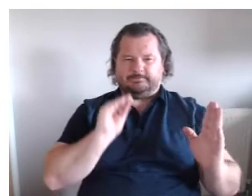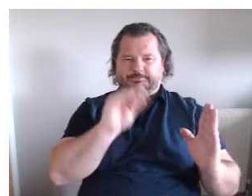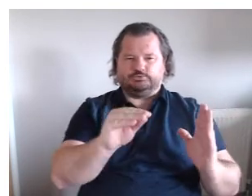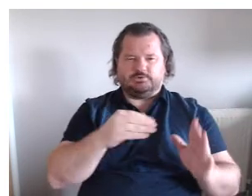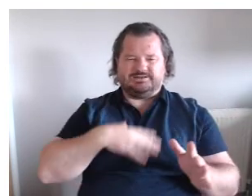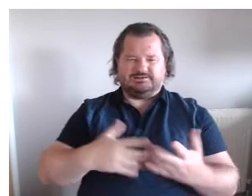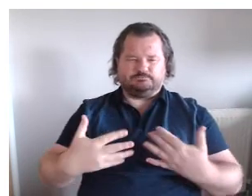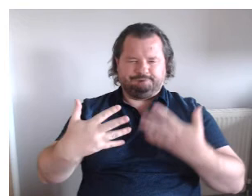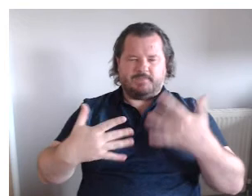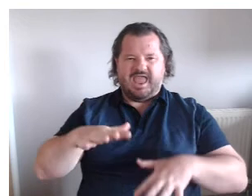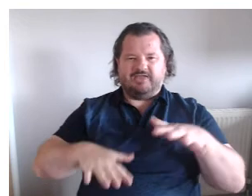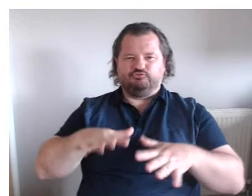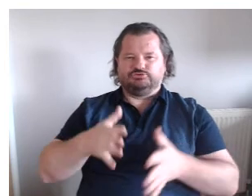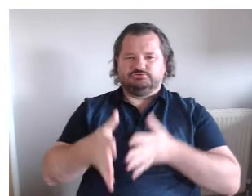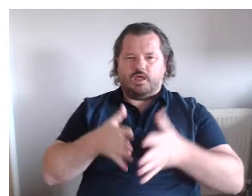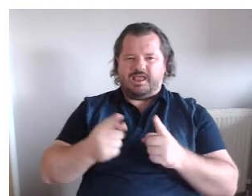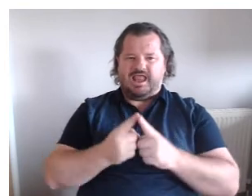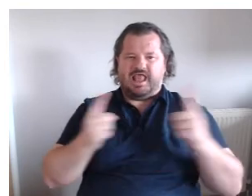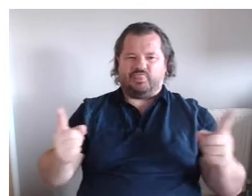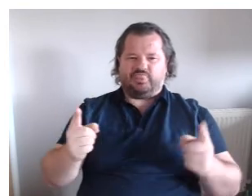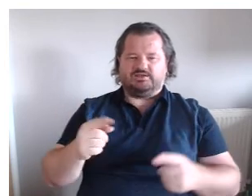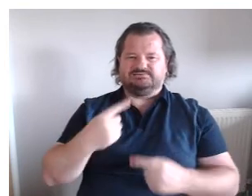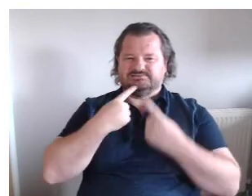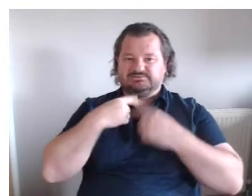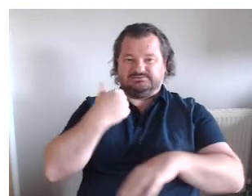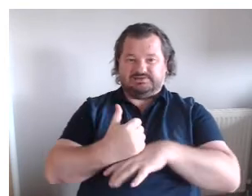To do so we calculate the average length of a sign in the whole dataset